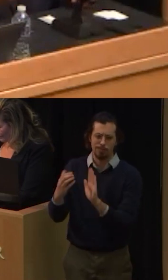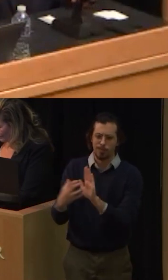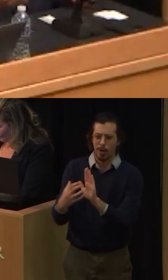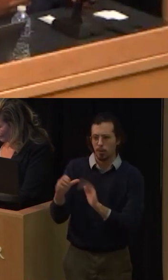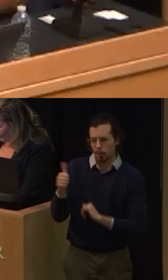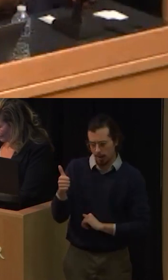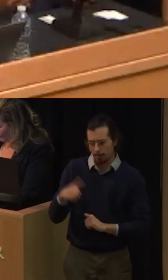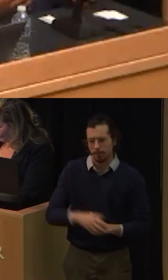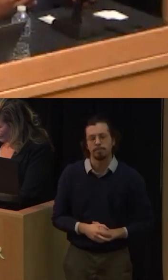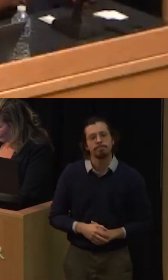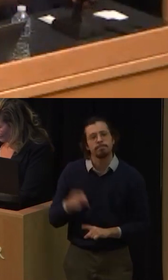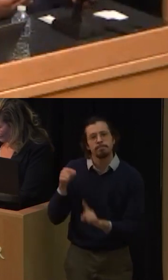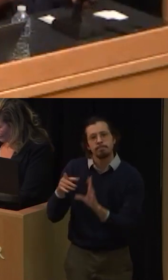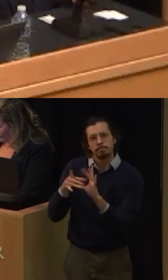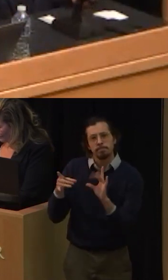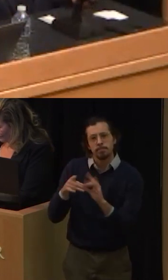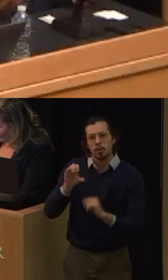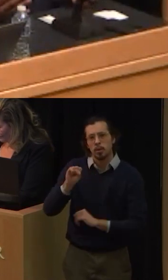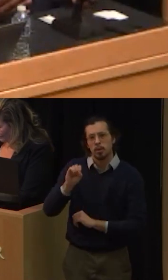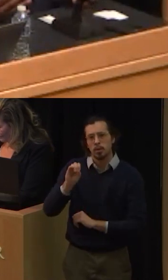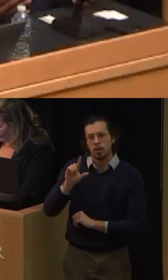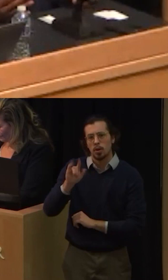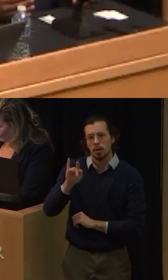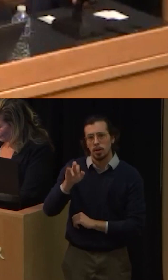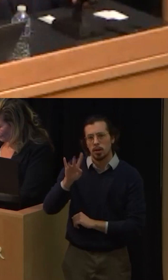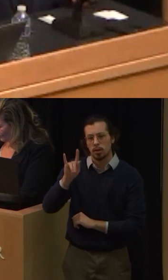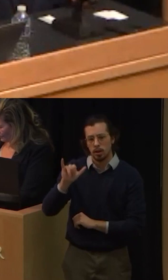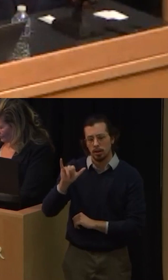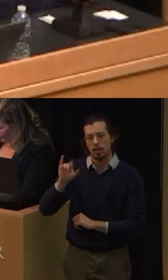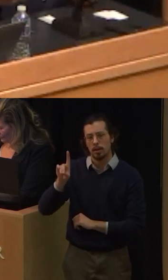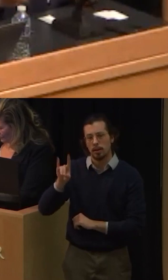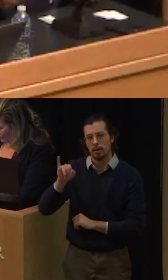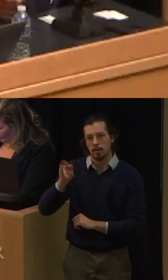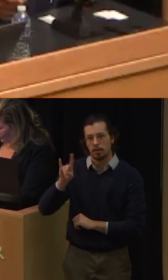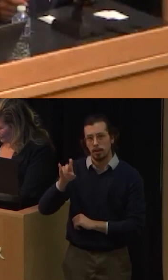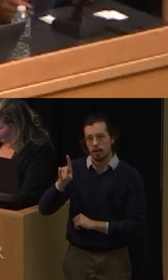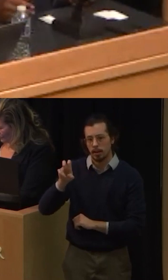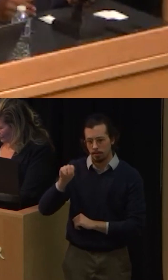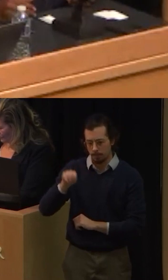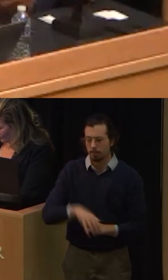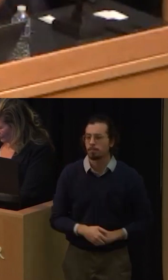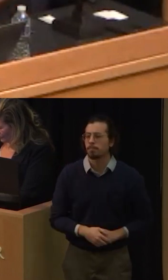which speaks about this concept called the solidarity dividend, and what Heather McGhee, who was actually with us